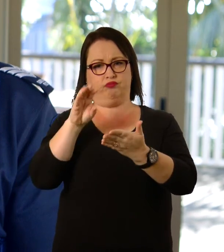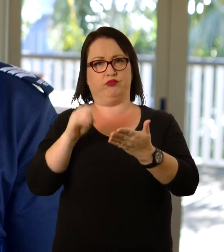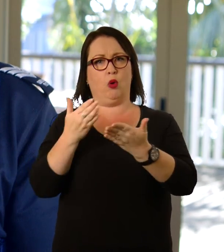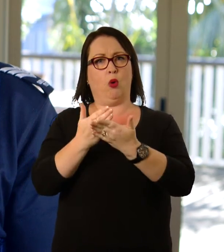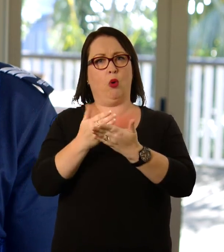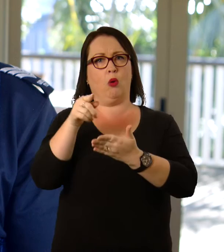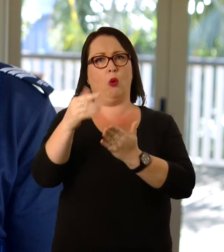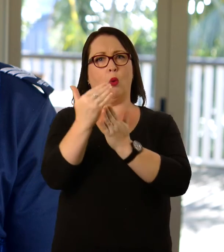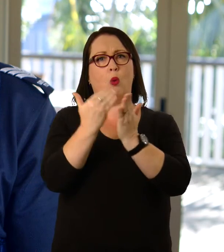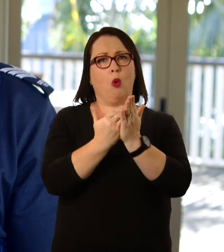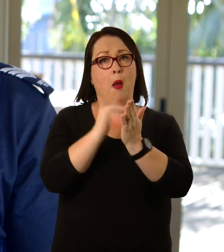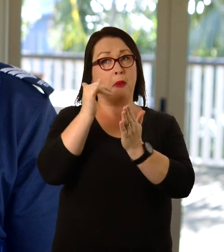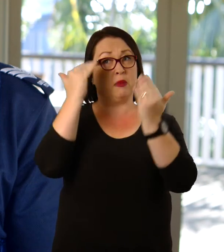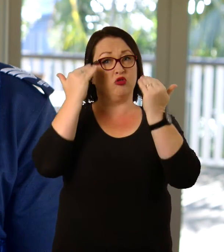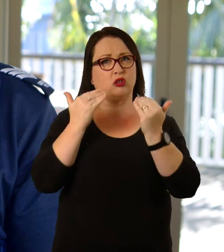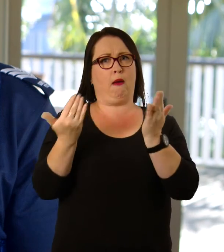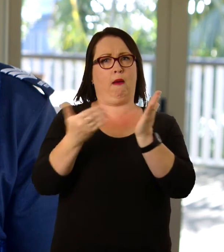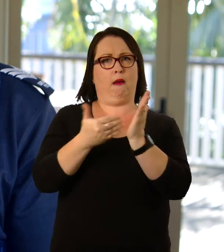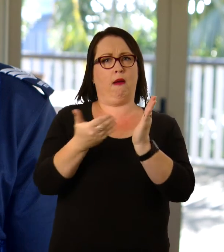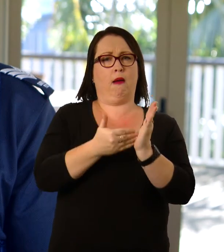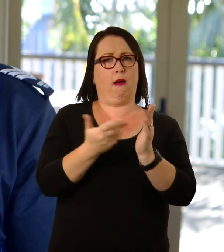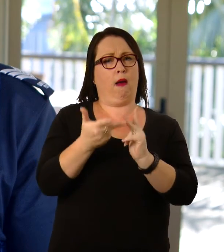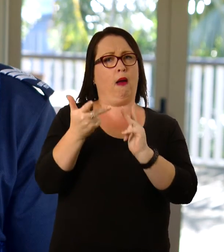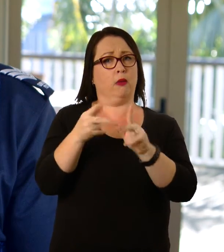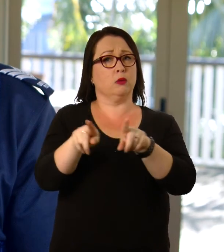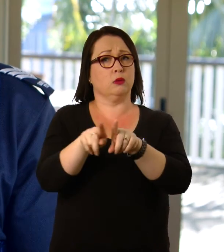The magistrate may add more specific conditions to the order.